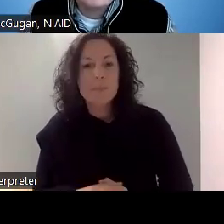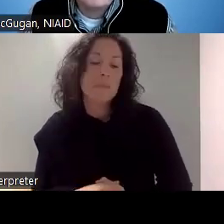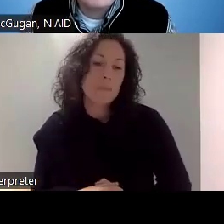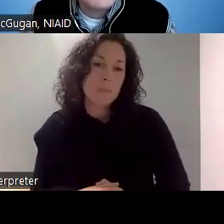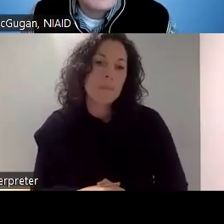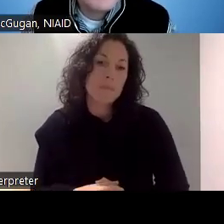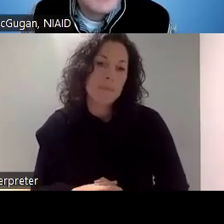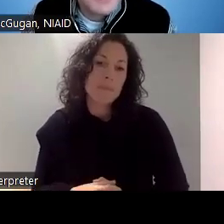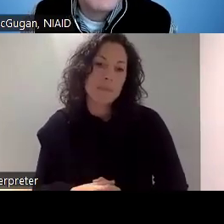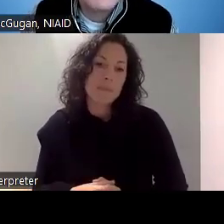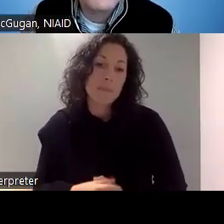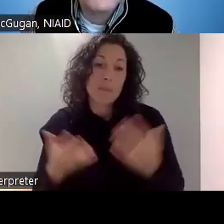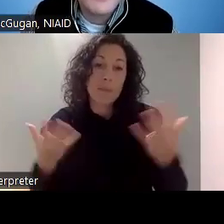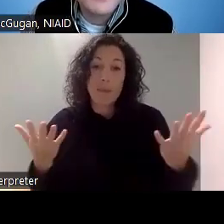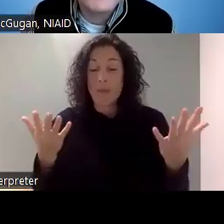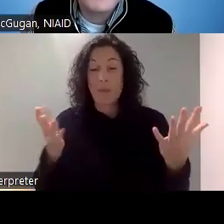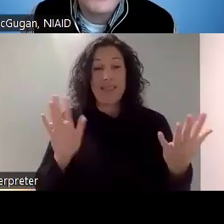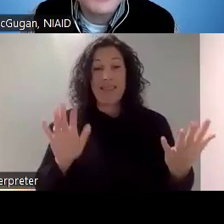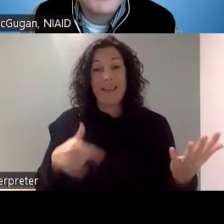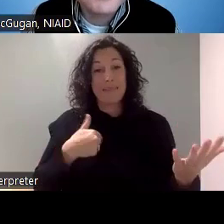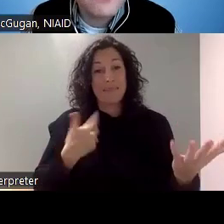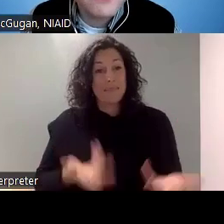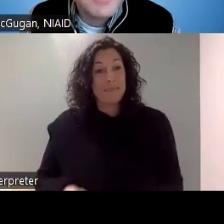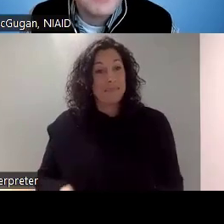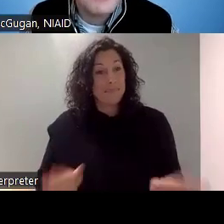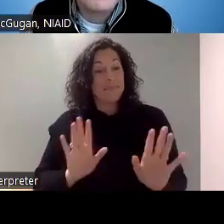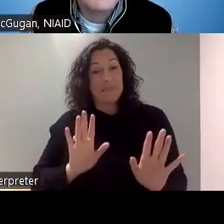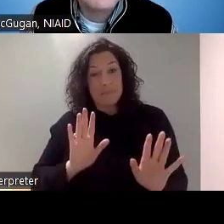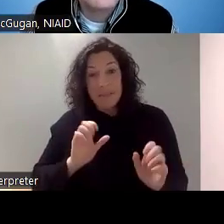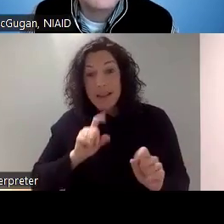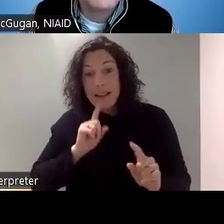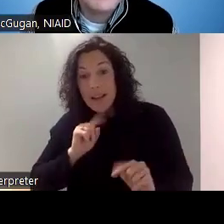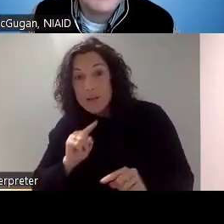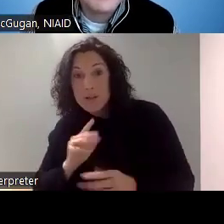So with that, I'd be happy to answer any questions along with my colleague, Emily Linde.